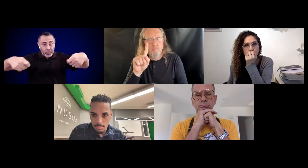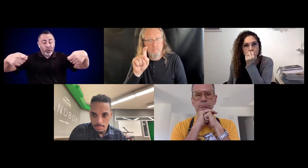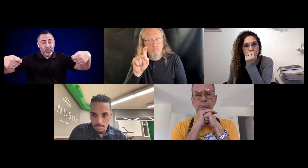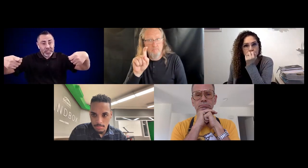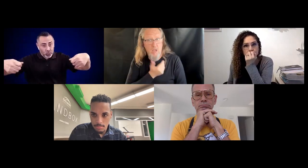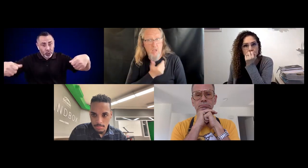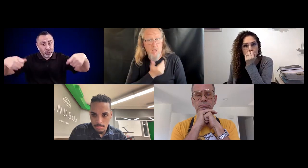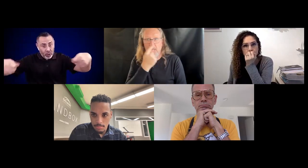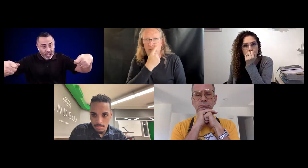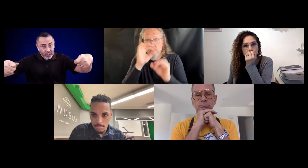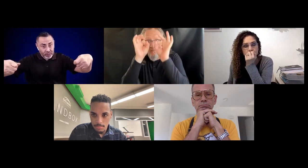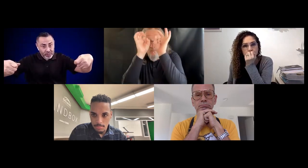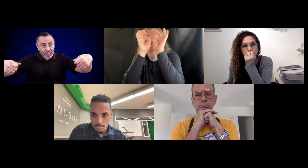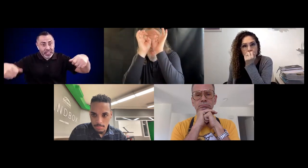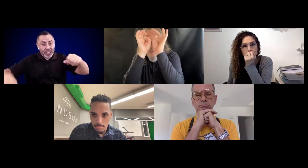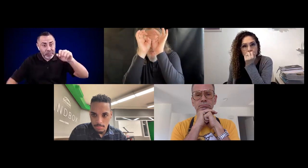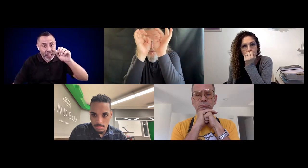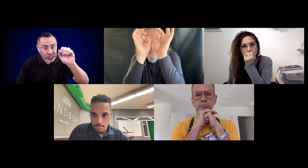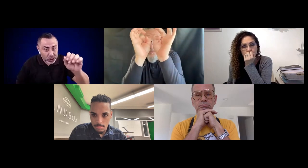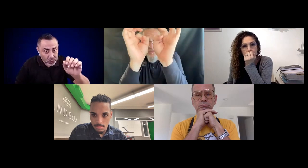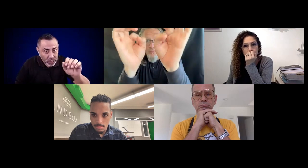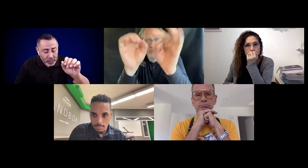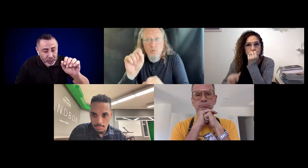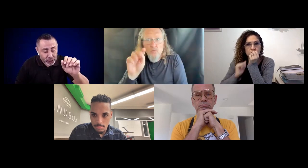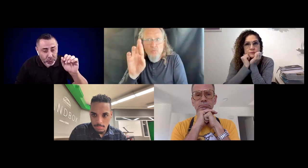I keep holding up this cord and wire. Let me ask you.